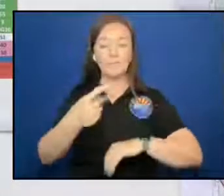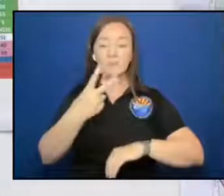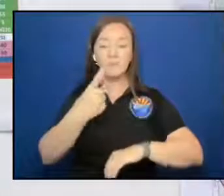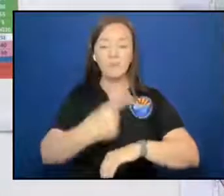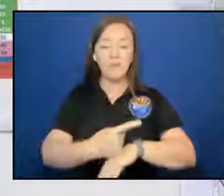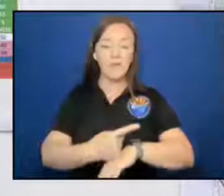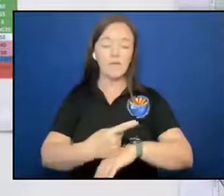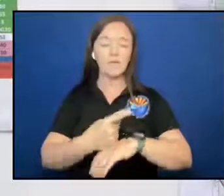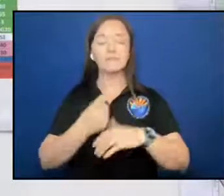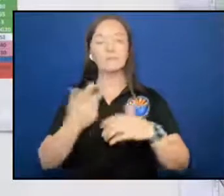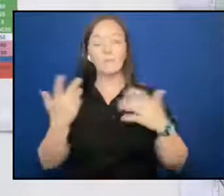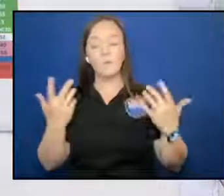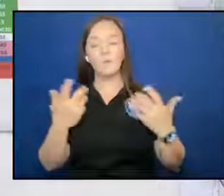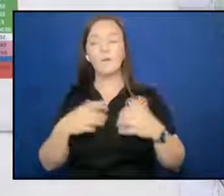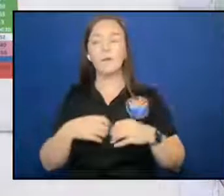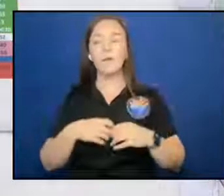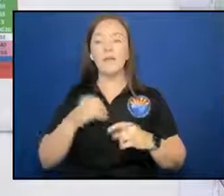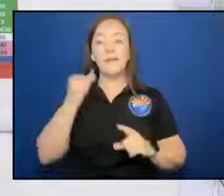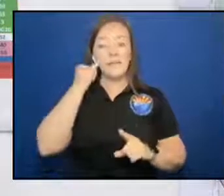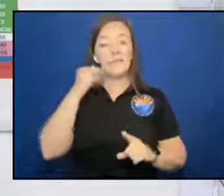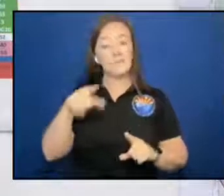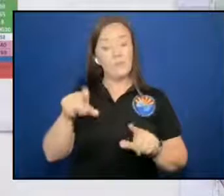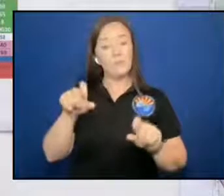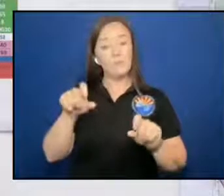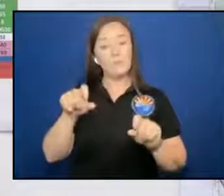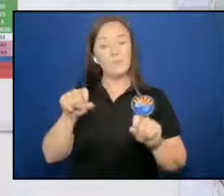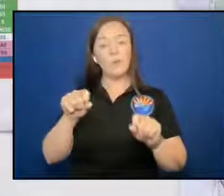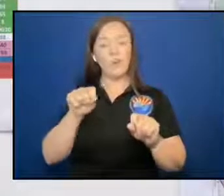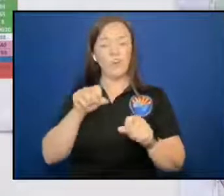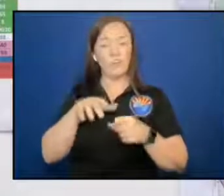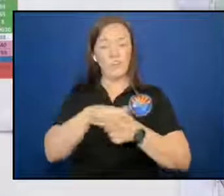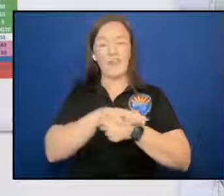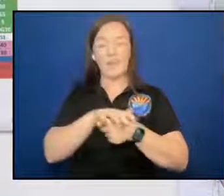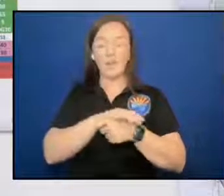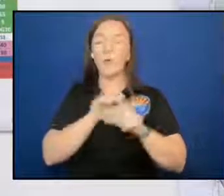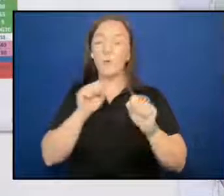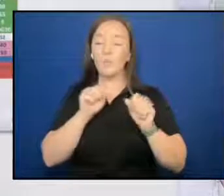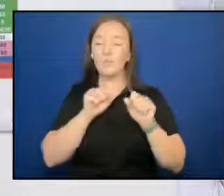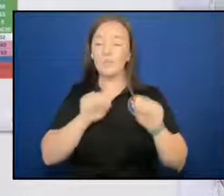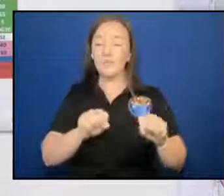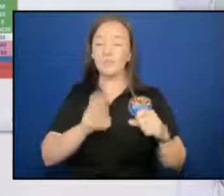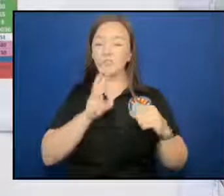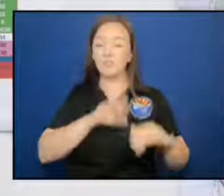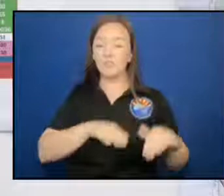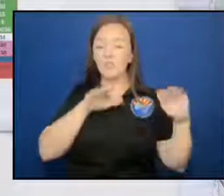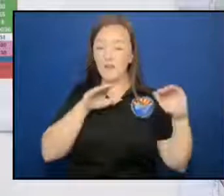AND WE CAN ANTICIPATE THAT IT WILL BE AT SOME POINT AND TOMORROW